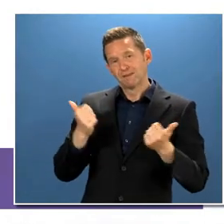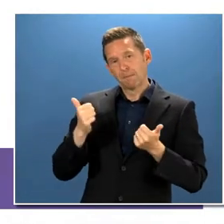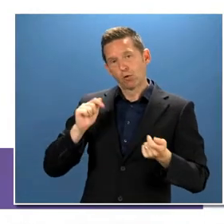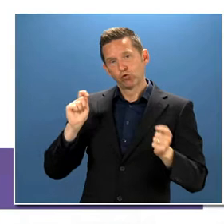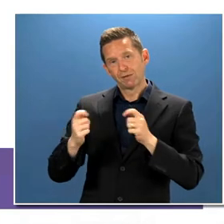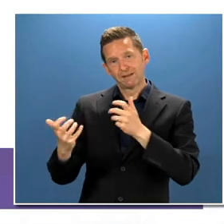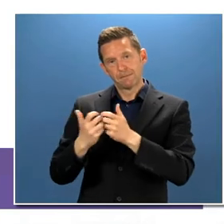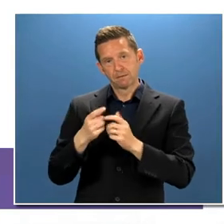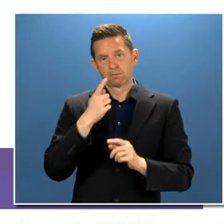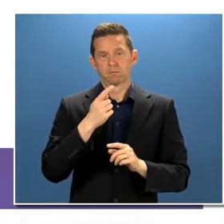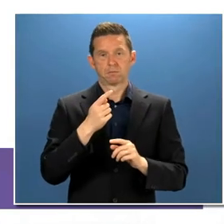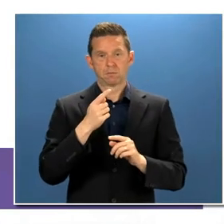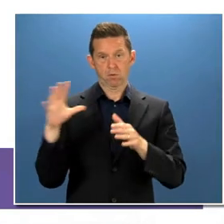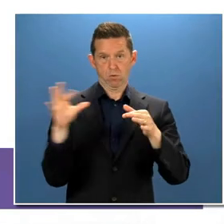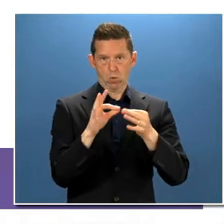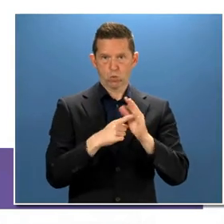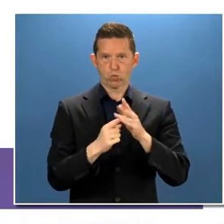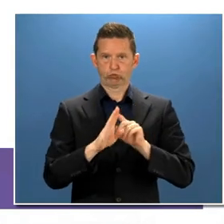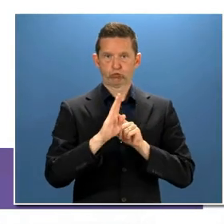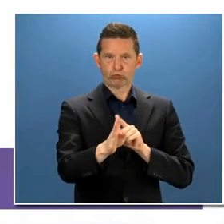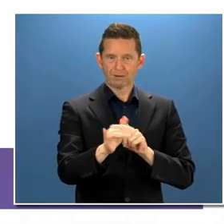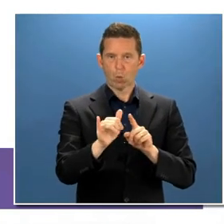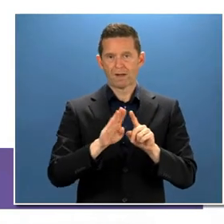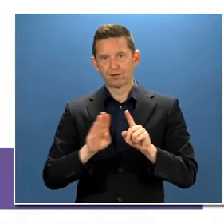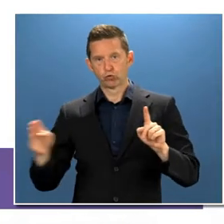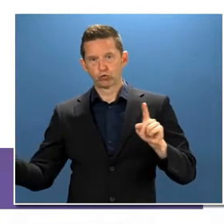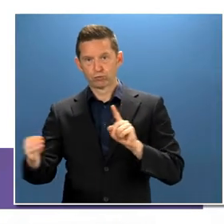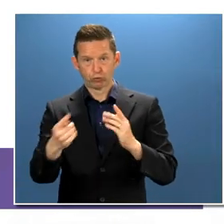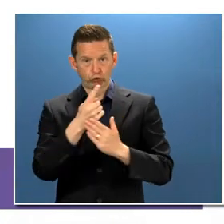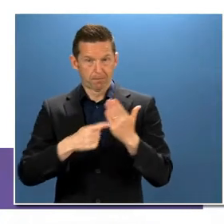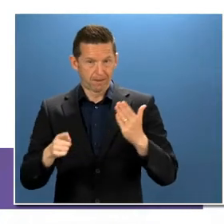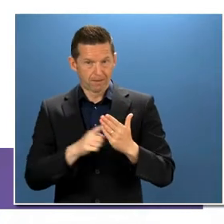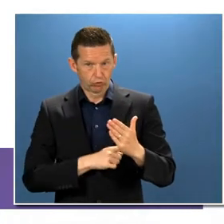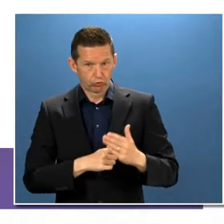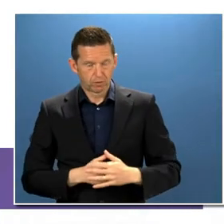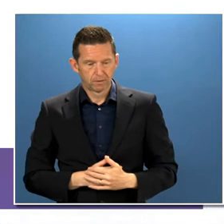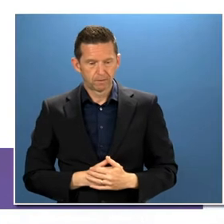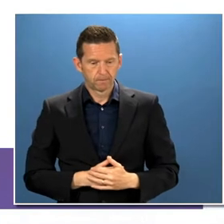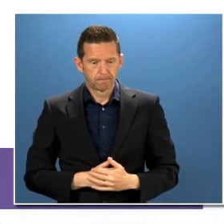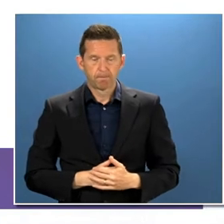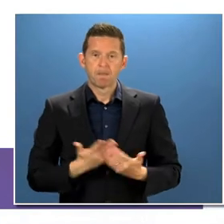and indirect discrimination, one of the policy changes that we submit is that